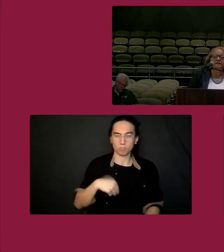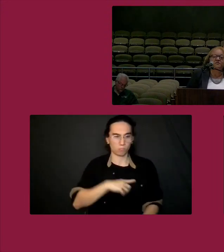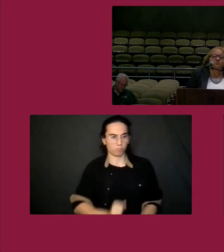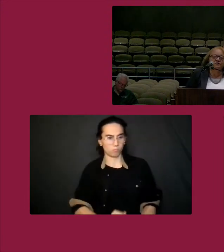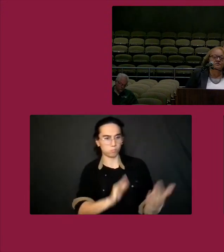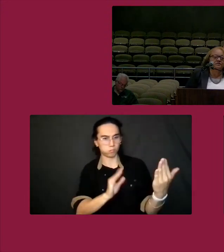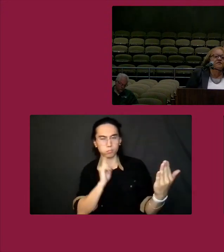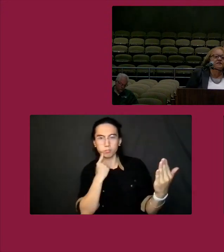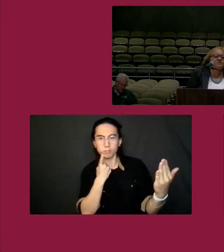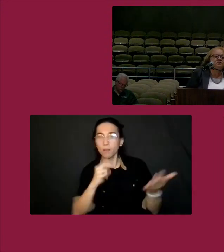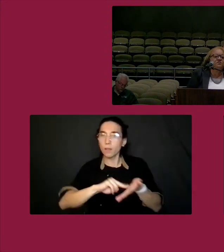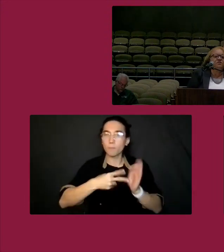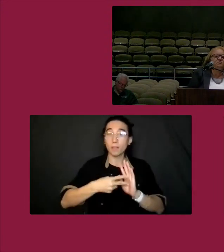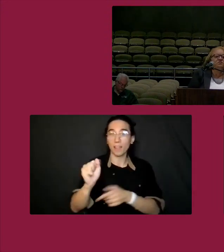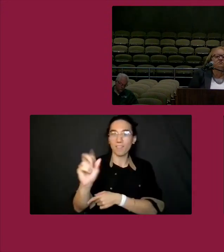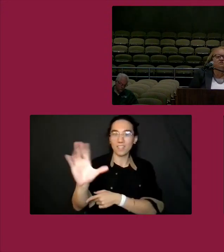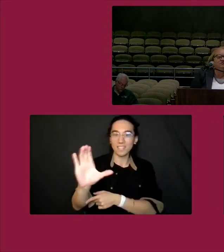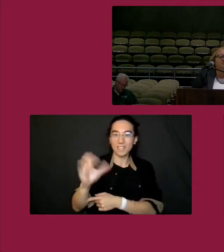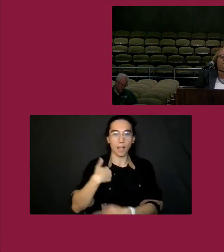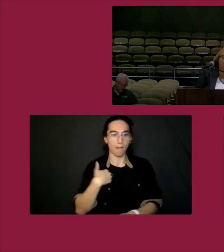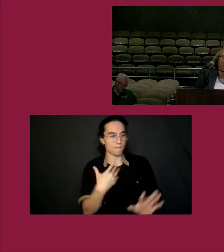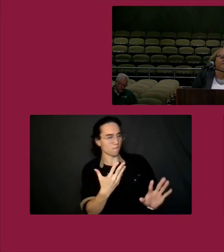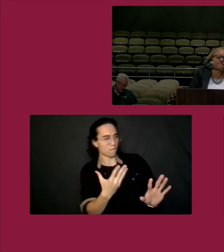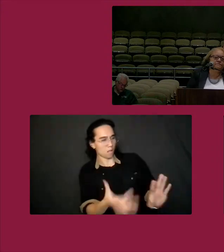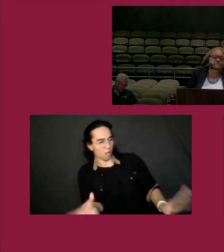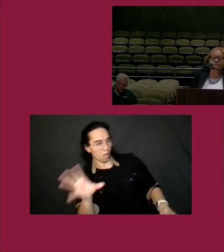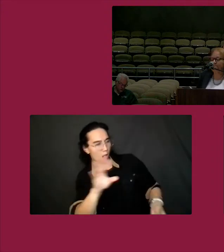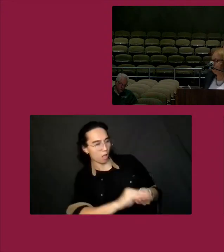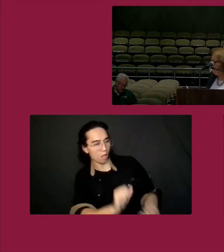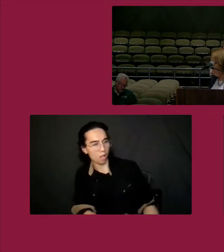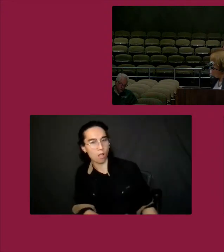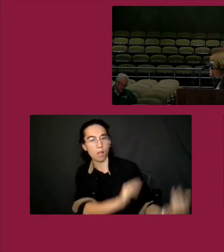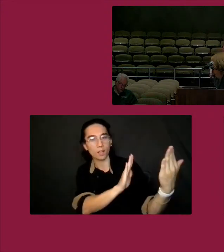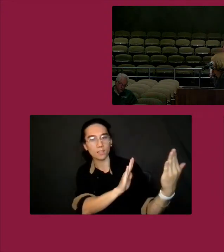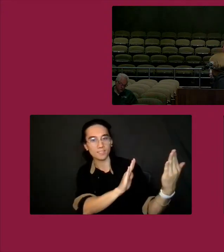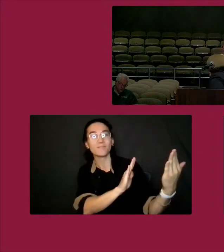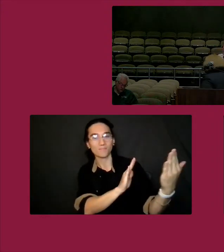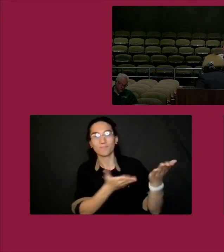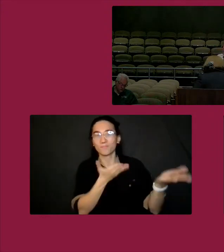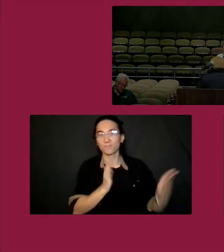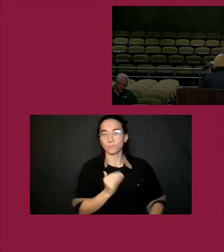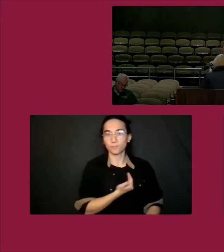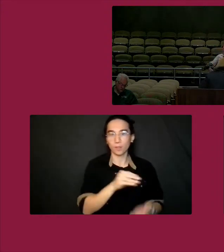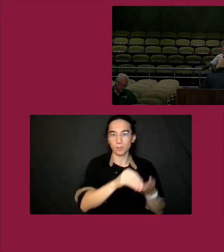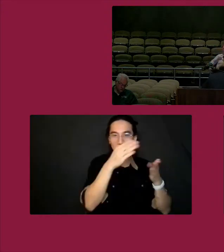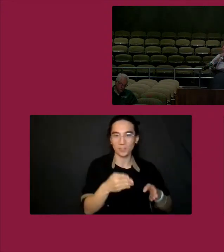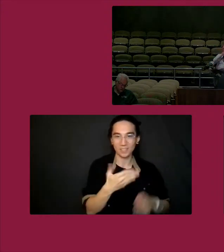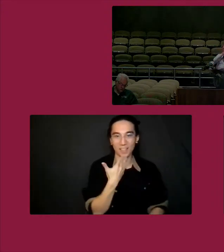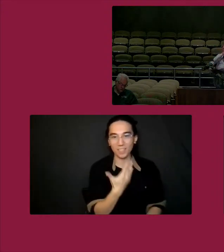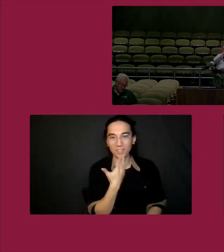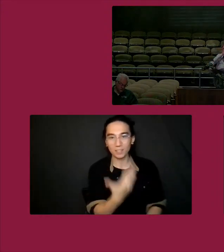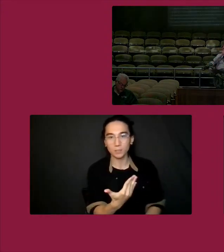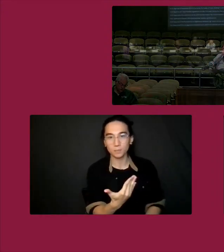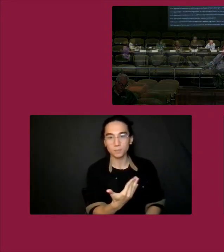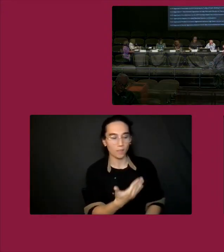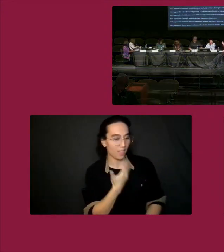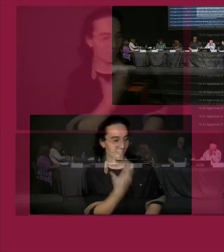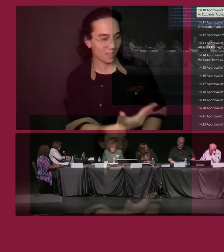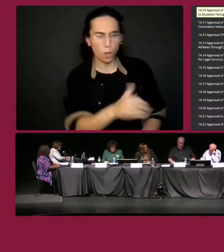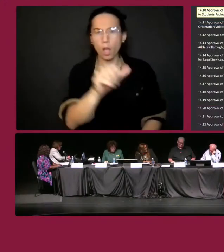interest in serving our students. So thank you. Thank you. Is there any further discussion for 14 10?